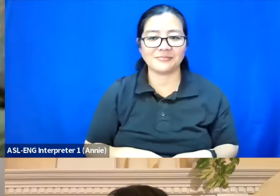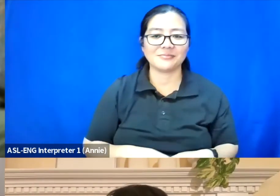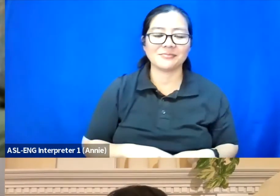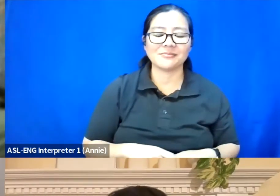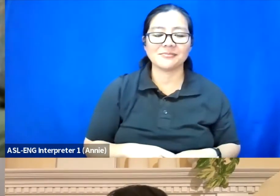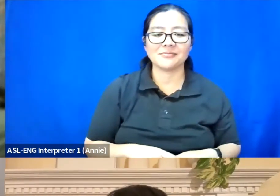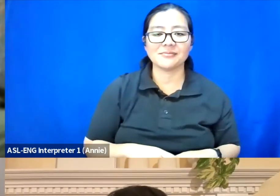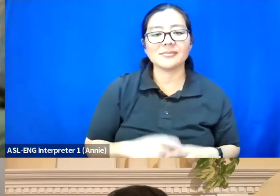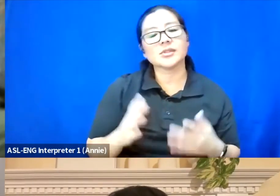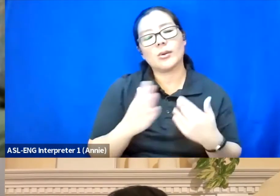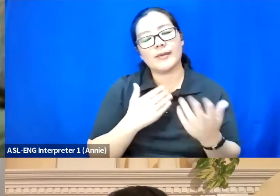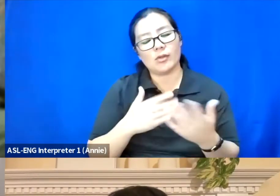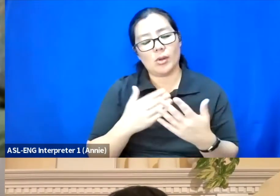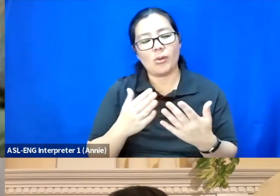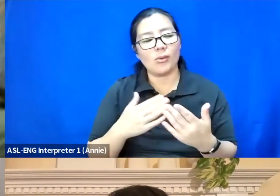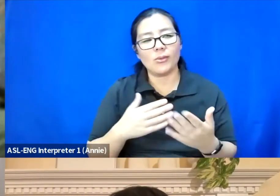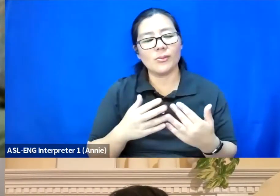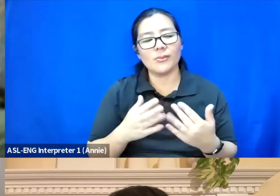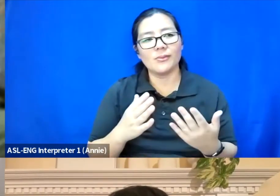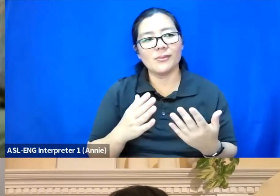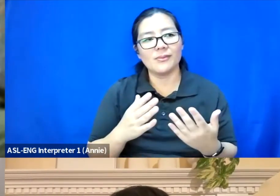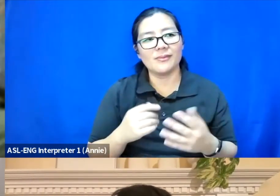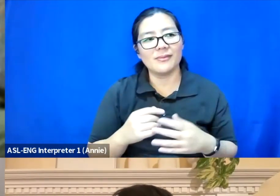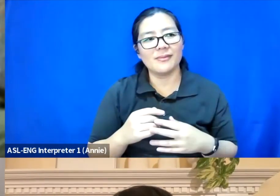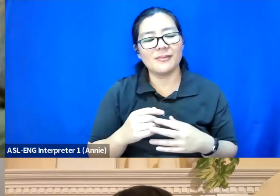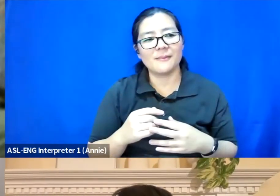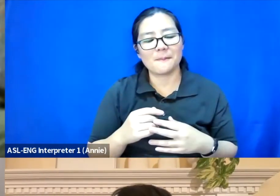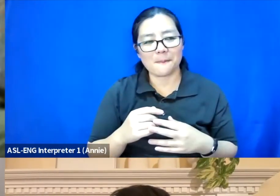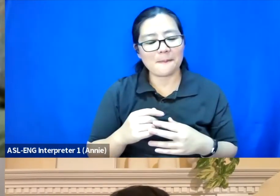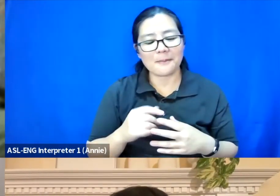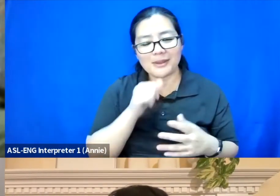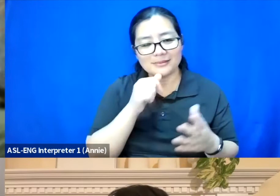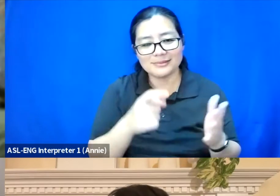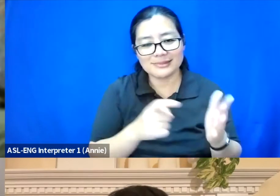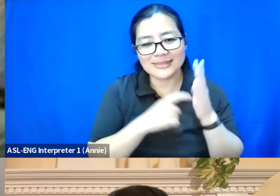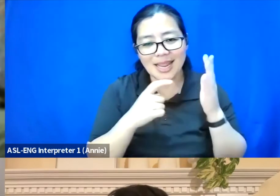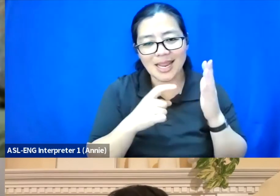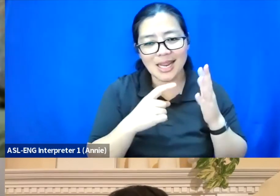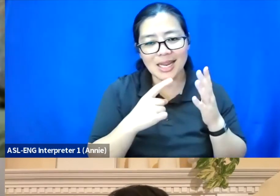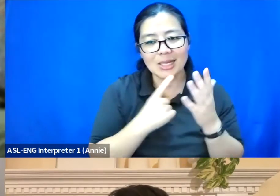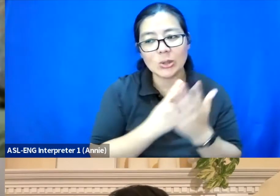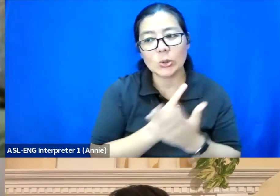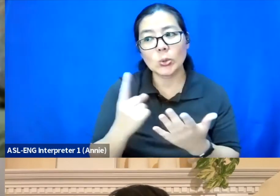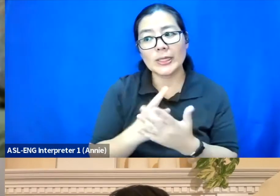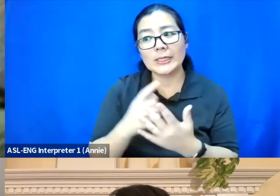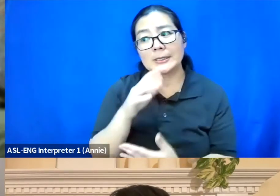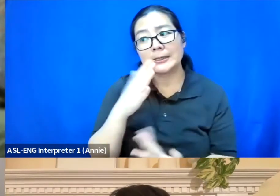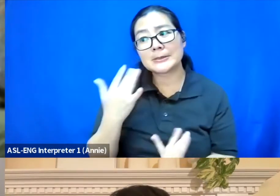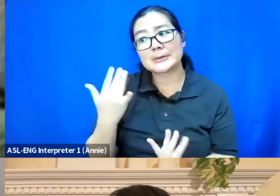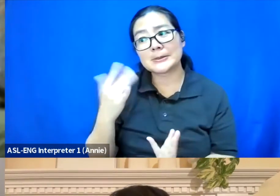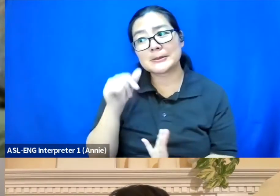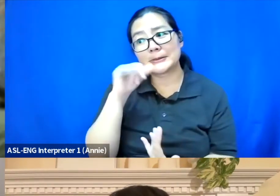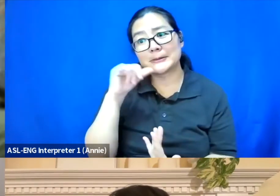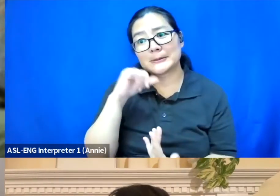And I couldn't find any stories about it. I couldn't find any first-person narratives about it, and that was so isolating and lonely,